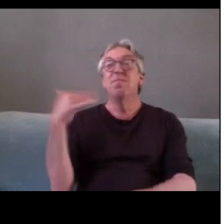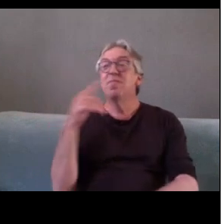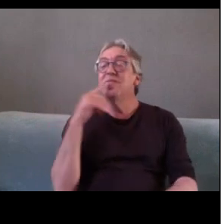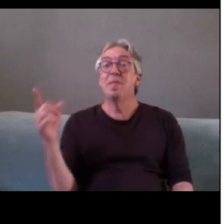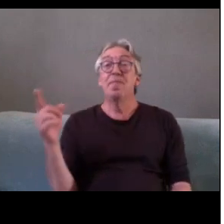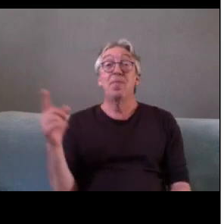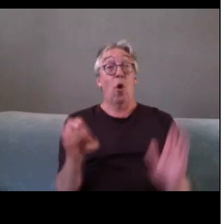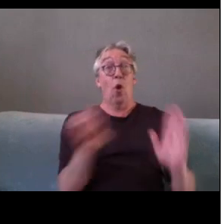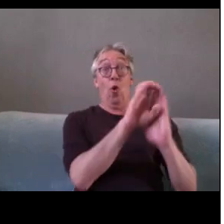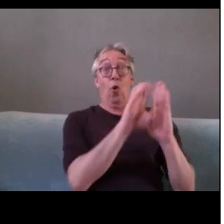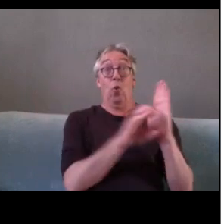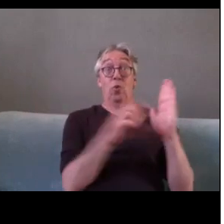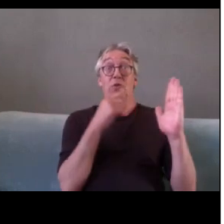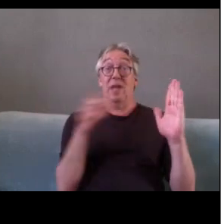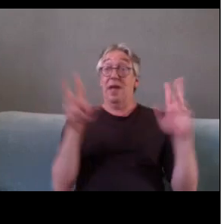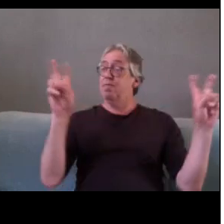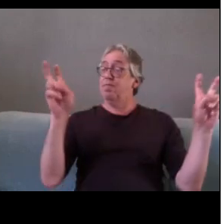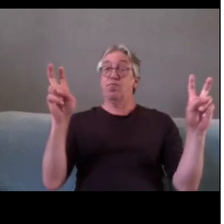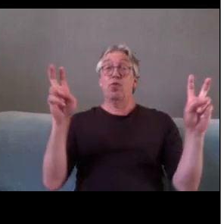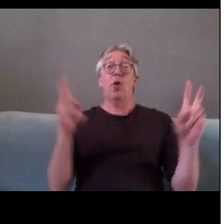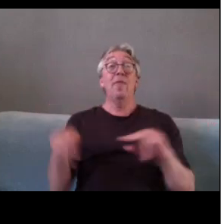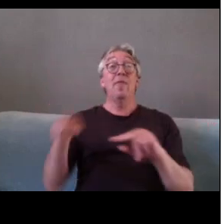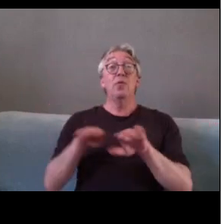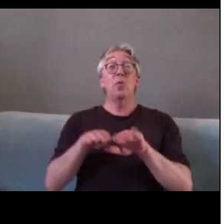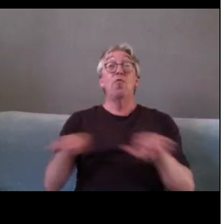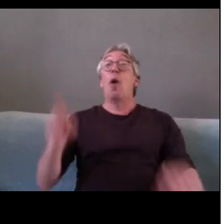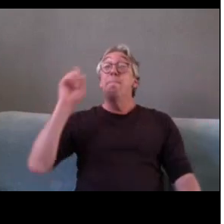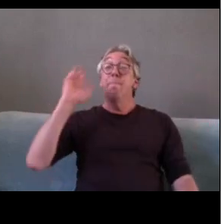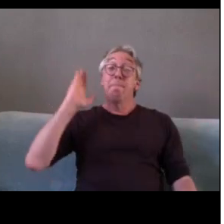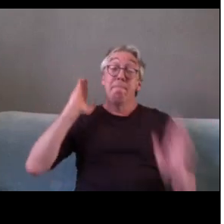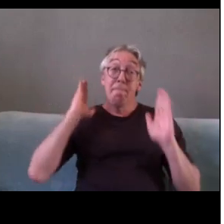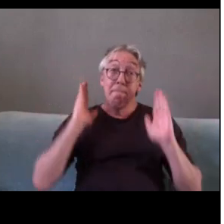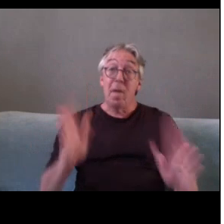that should be ensured nationally to all consumers, to all end users,